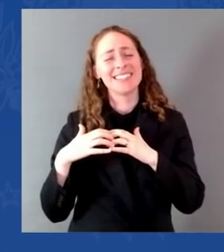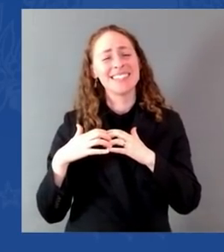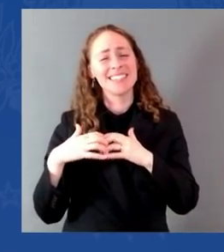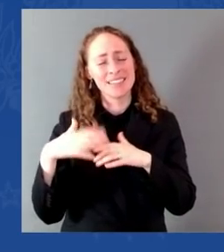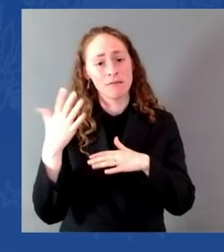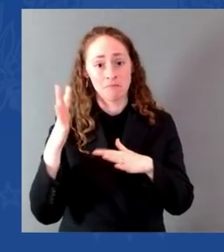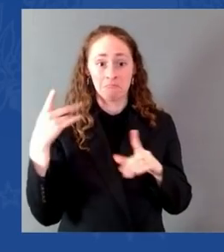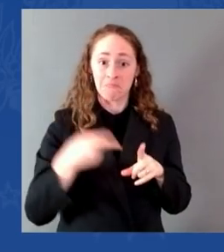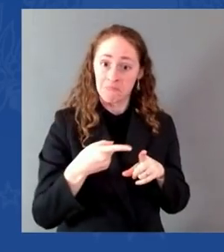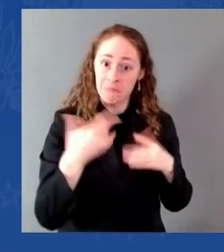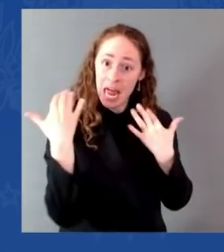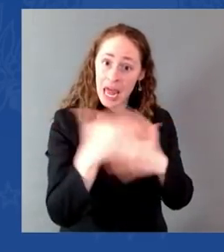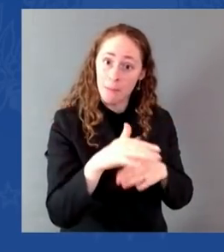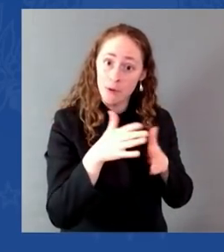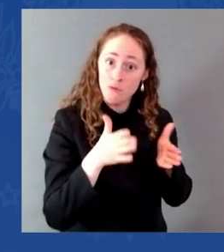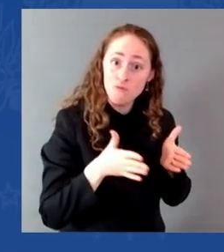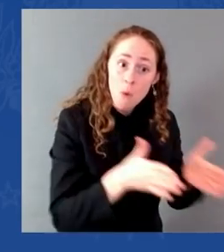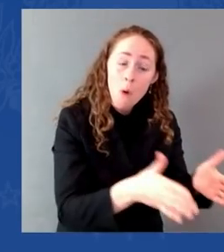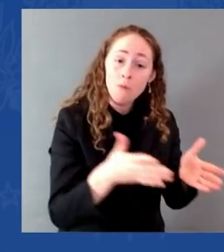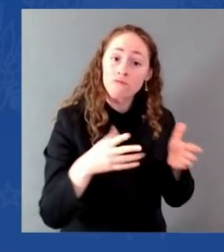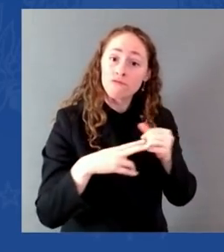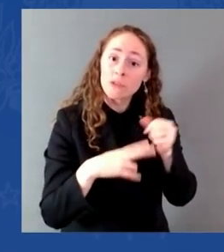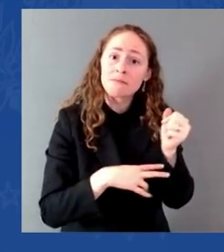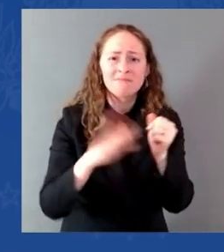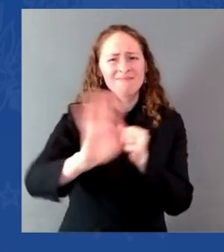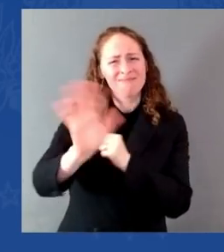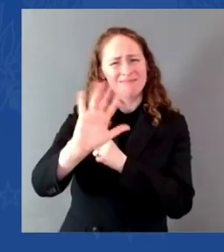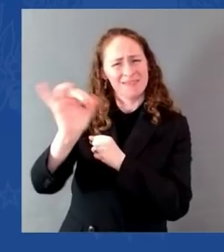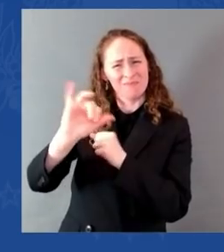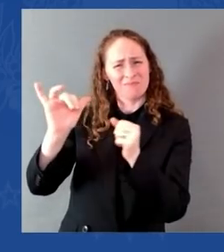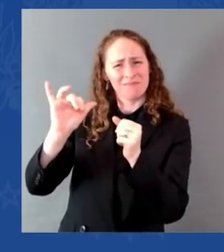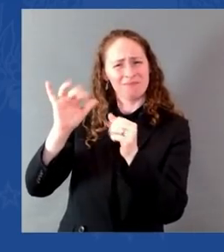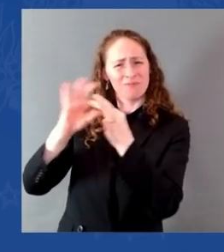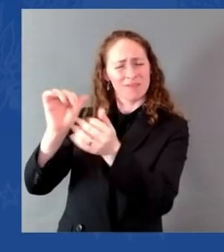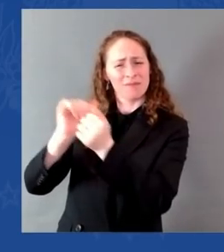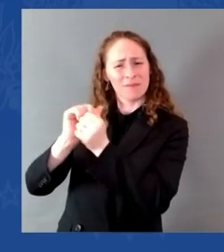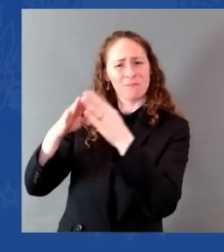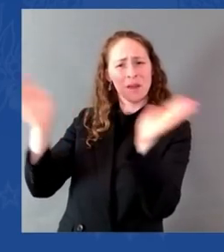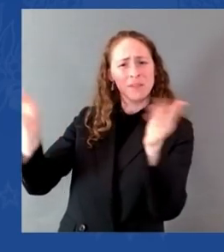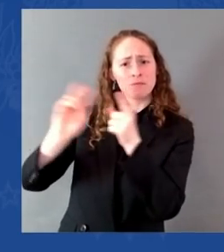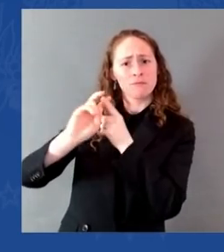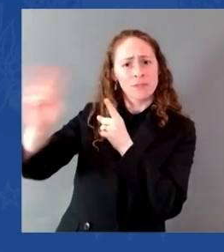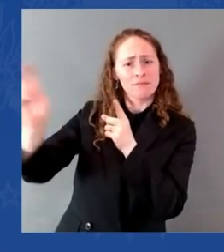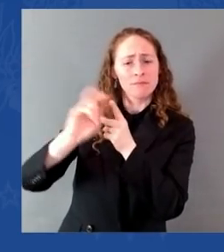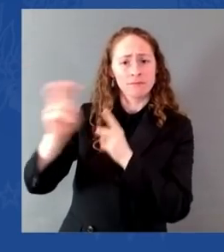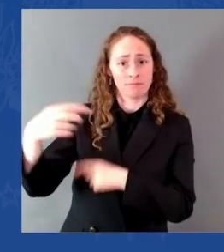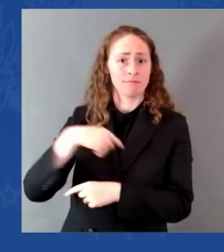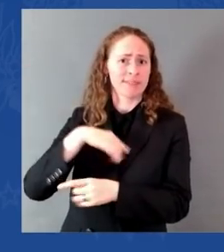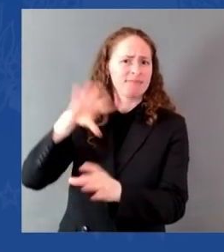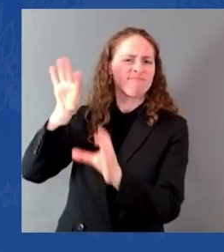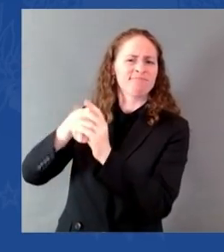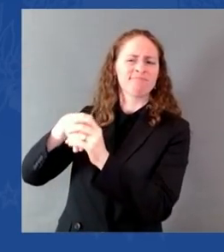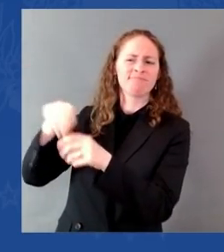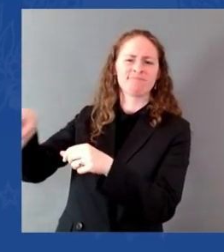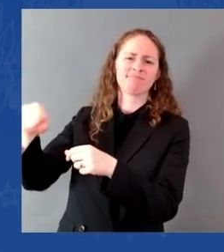but the long hours became too much. I have three children aged five, six and 12 and needed to be home more so.